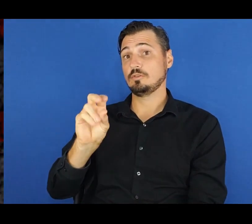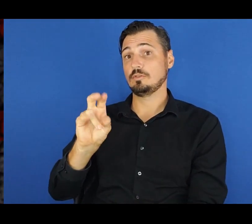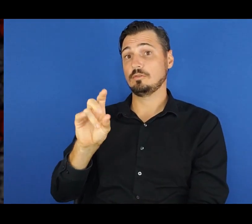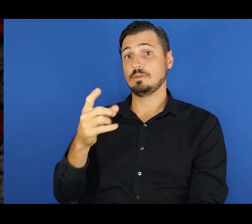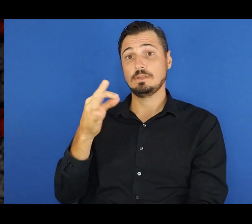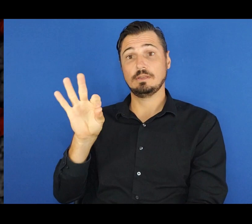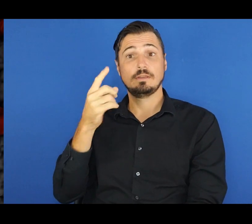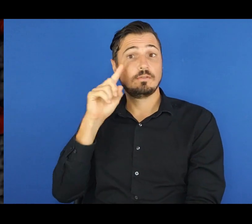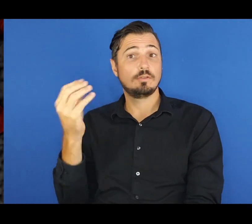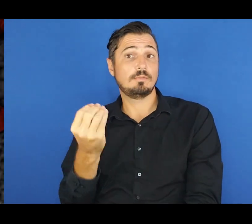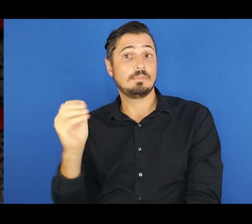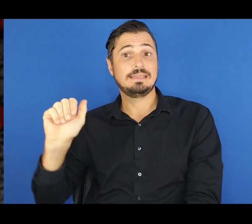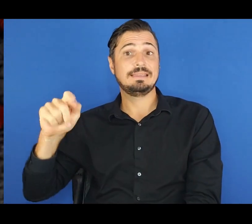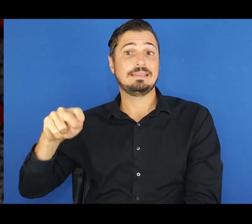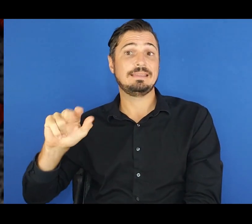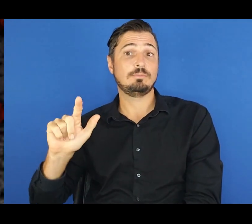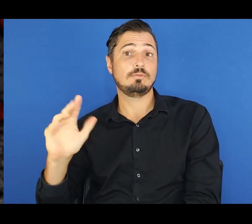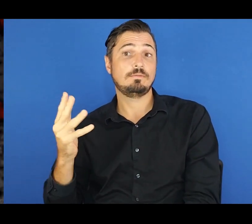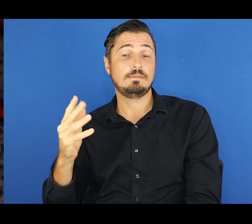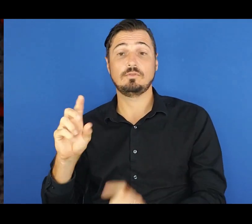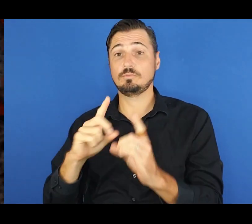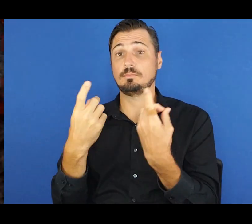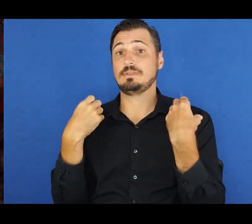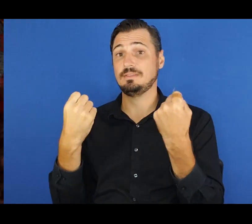The Department of Health is reporting no new cases today.